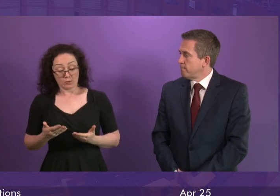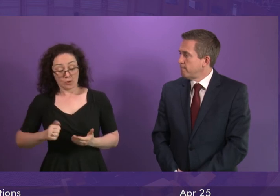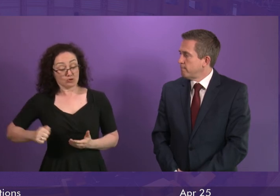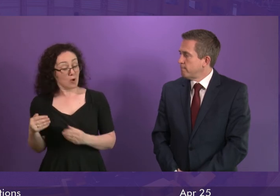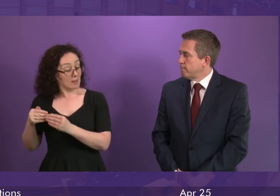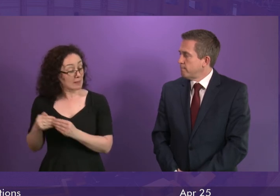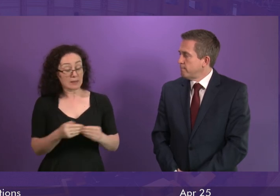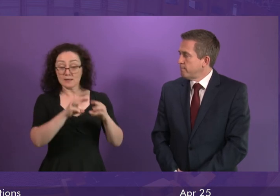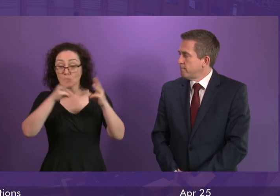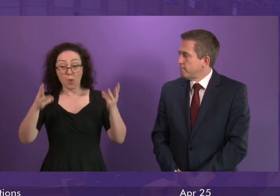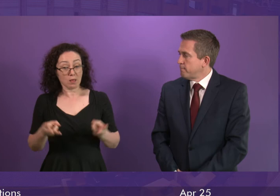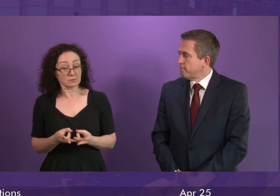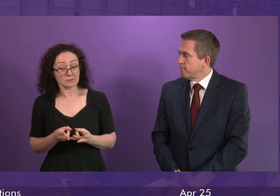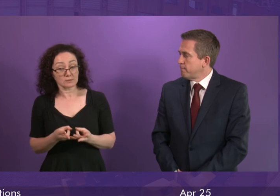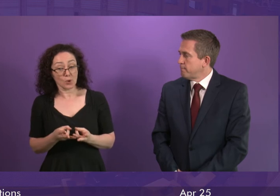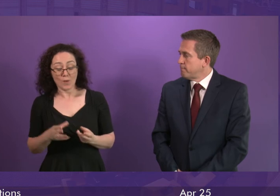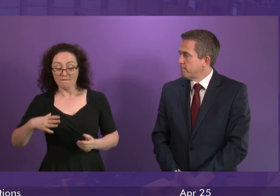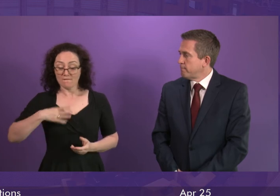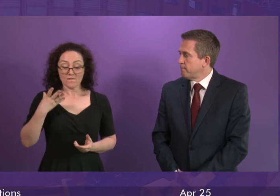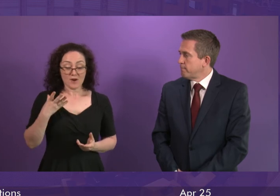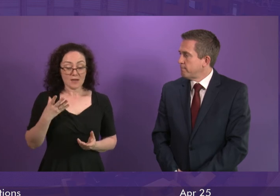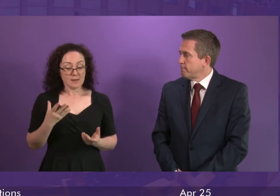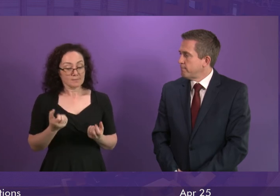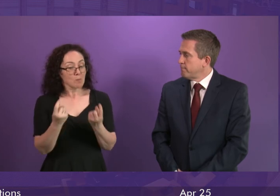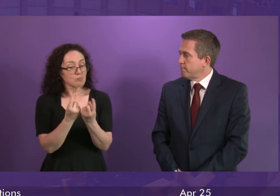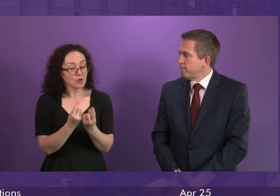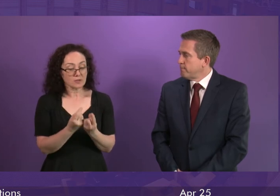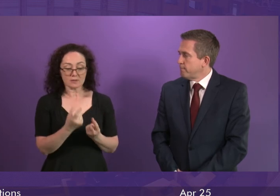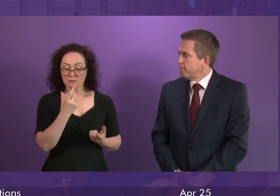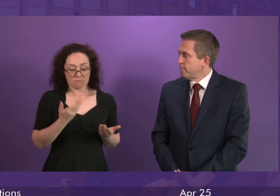poverty. We already have free sanitary products available in schools, colleges and universities